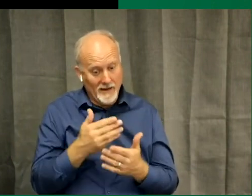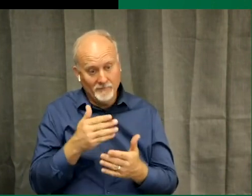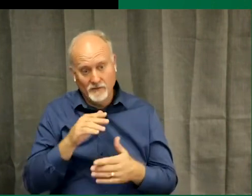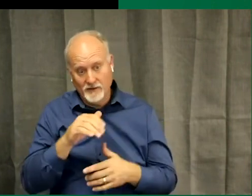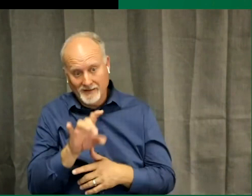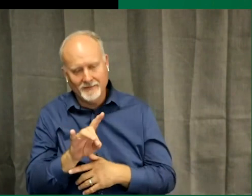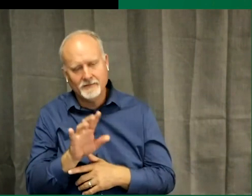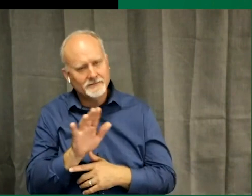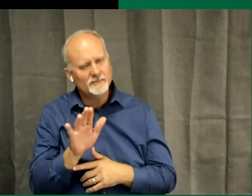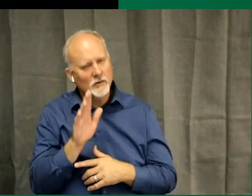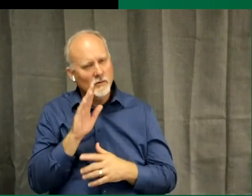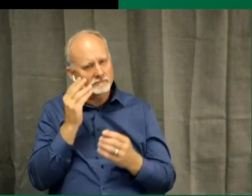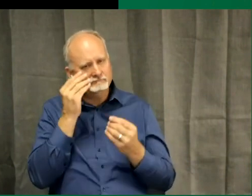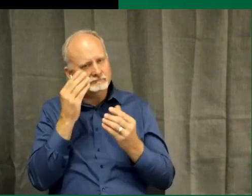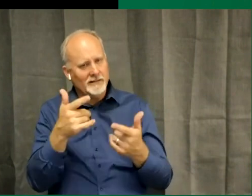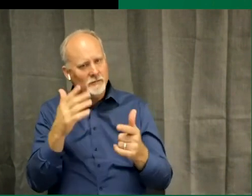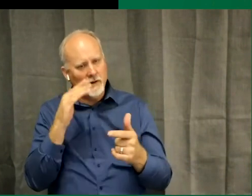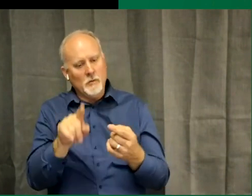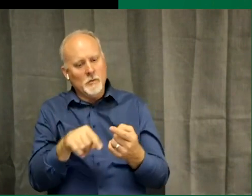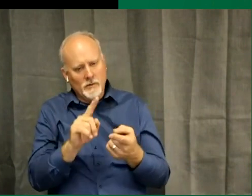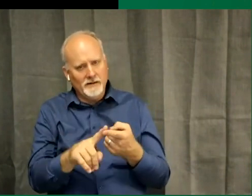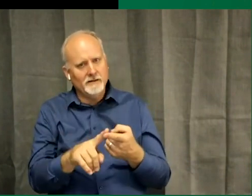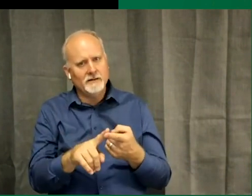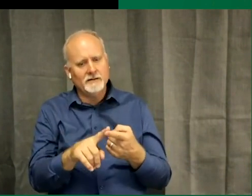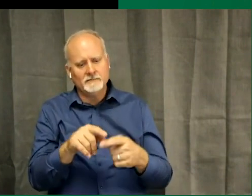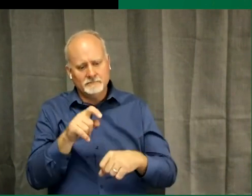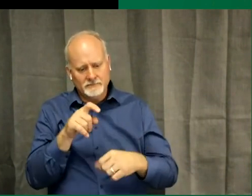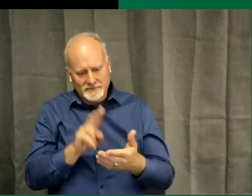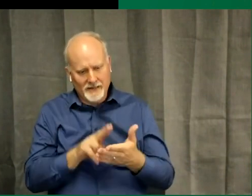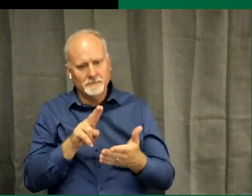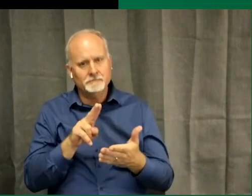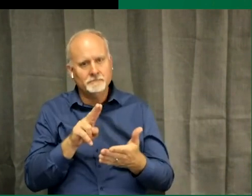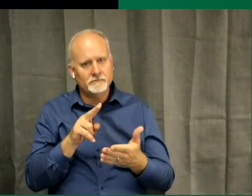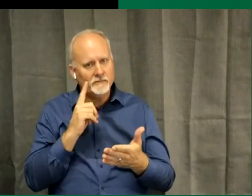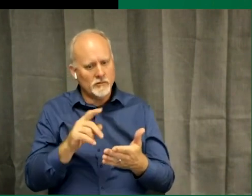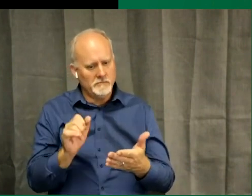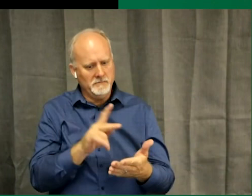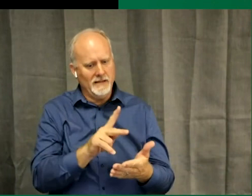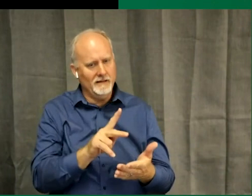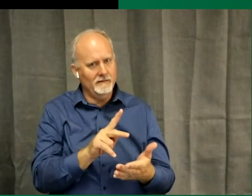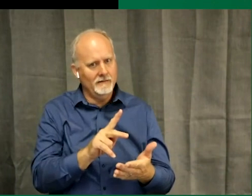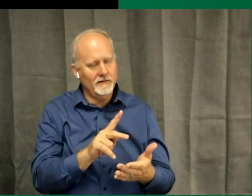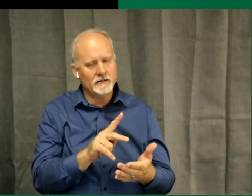period break about how to return and how to sign up for a return time again knowing that you don't